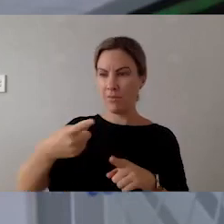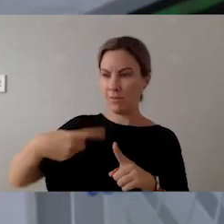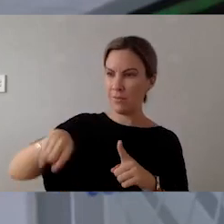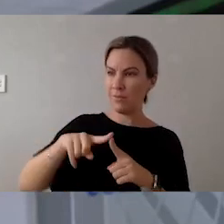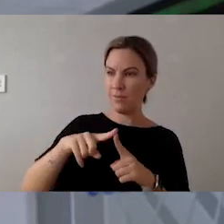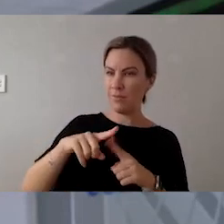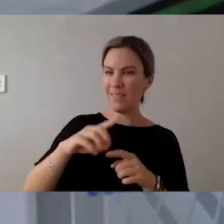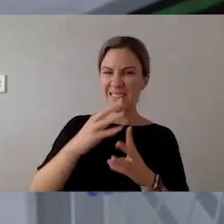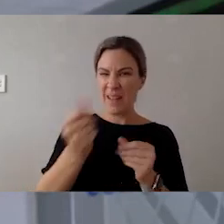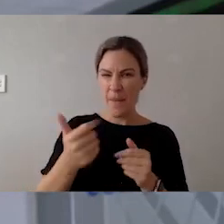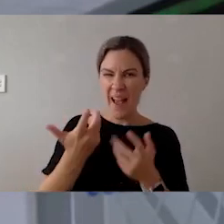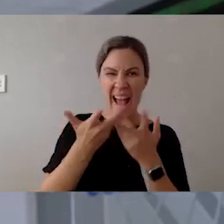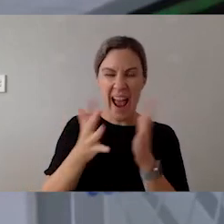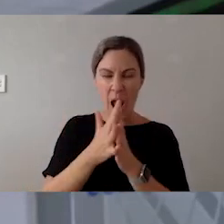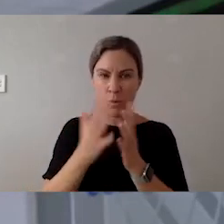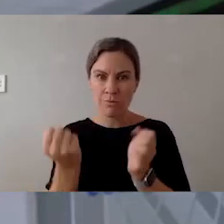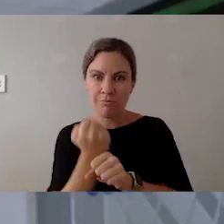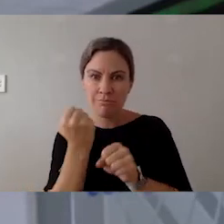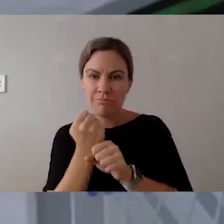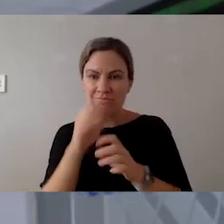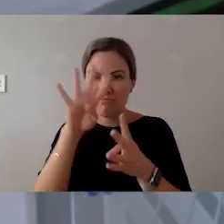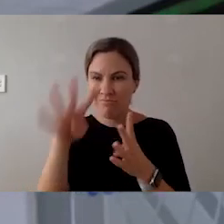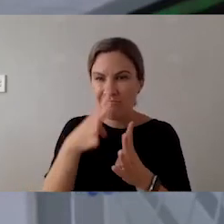Gantt charts?" They tell me all of the calculations. I say, "Great.